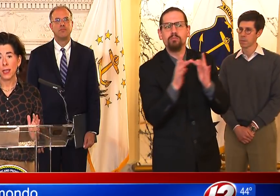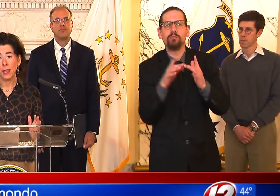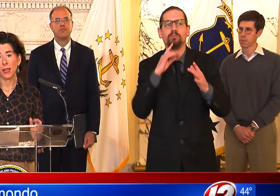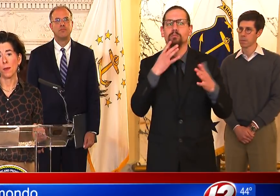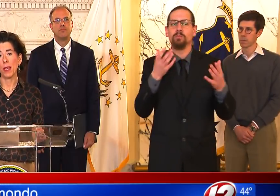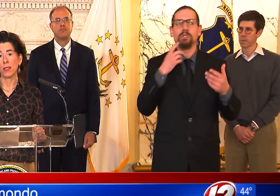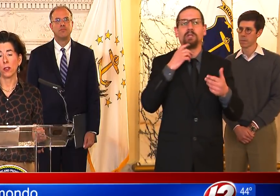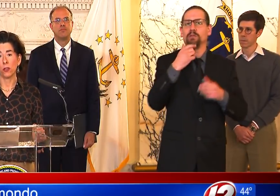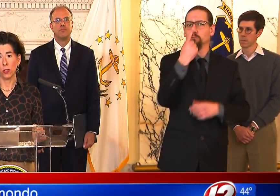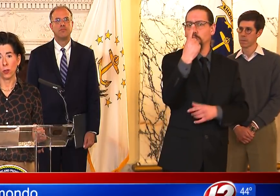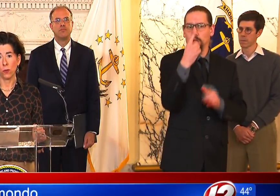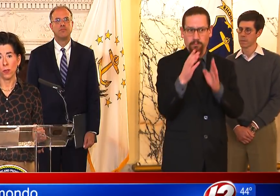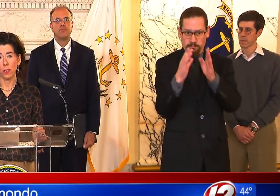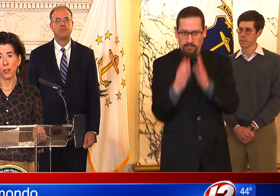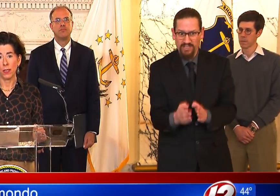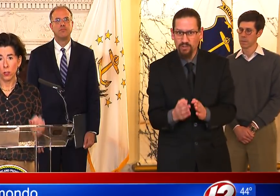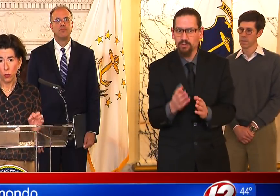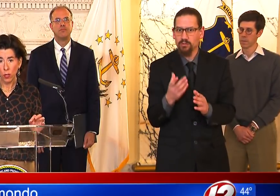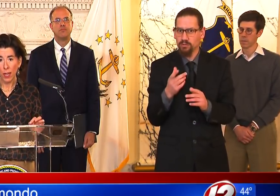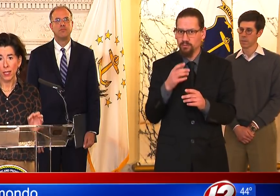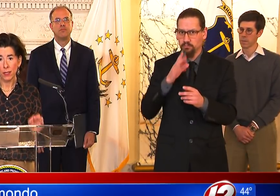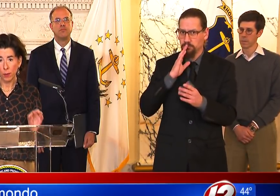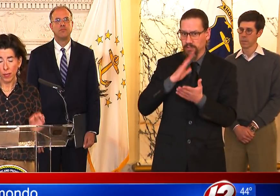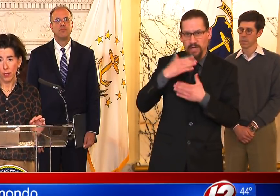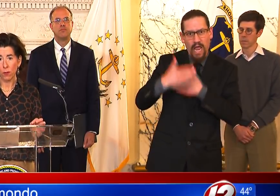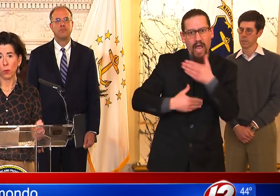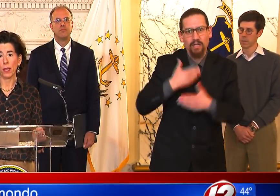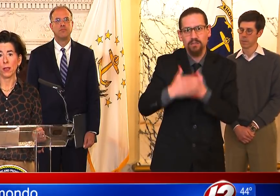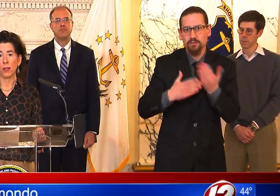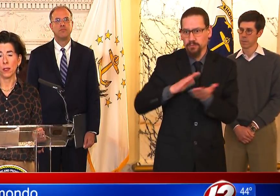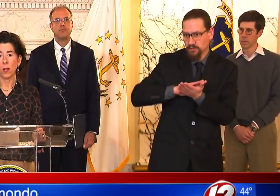EVERYBODY TODAY FOCUS ON DOING ONE ACT OF KINDNESS.